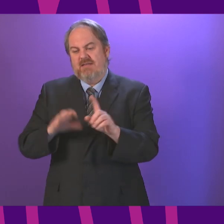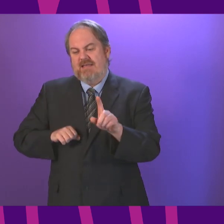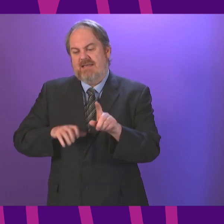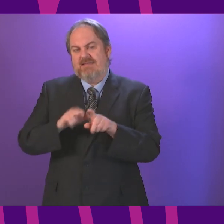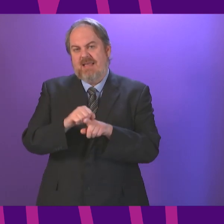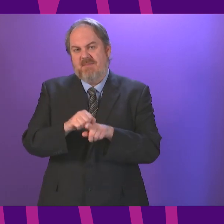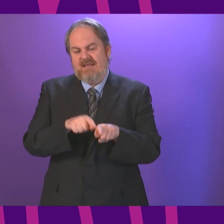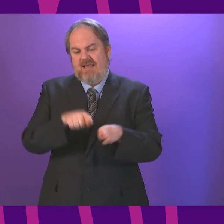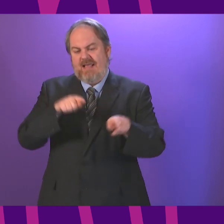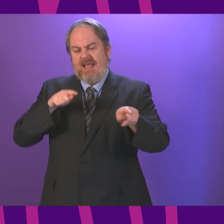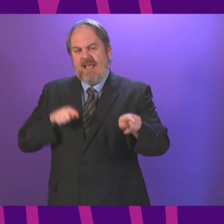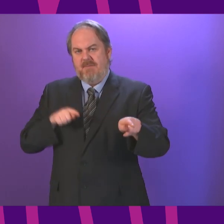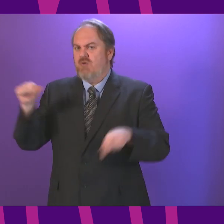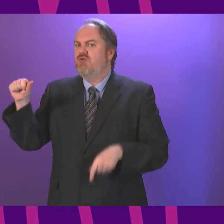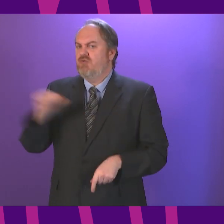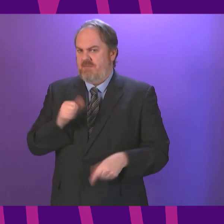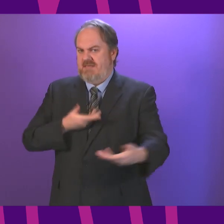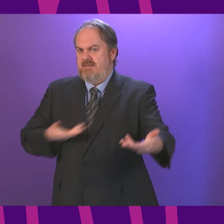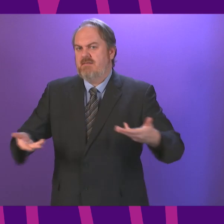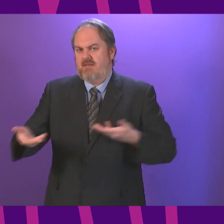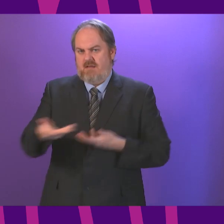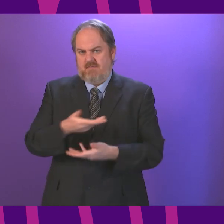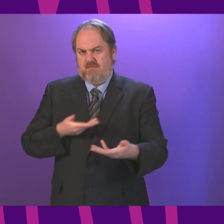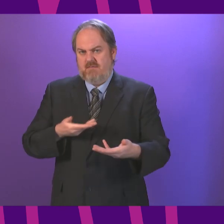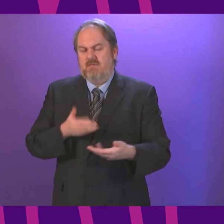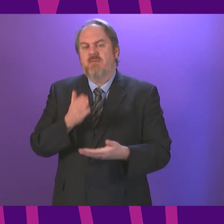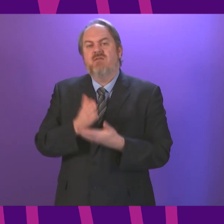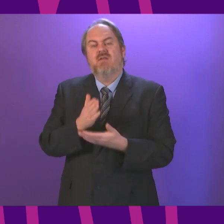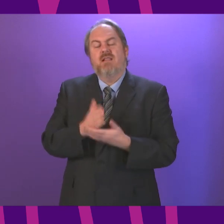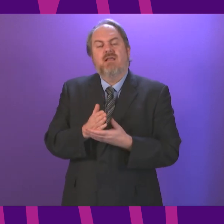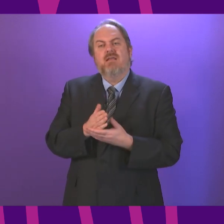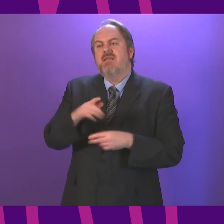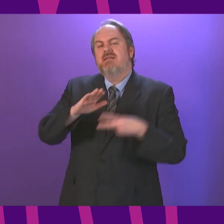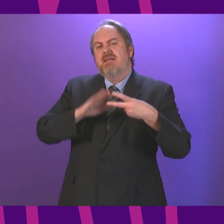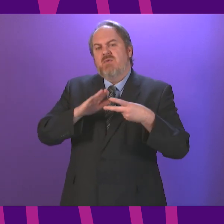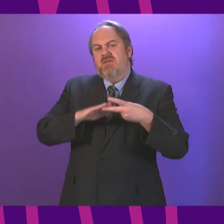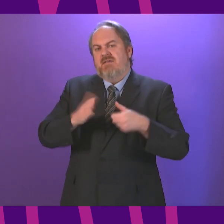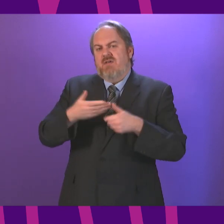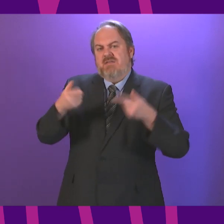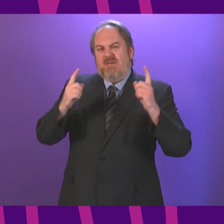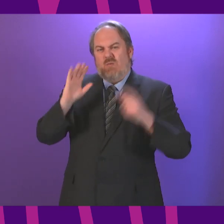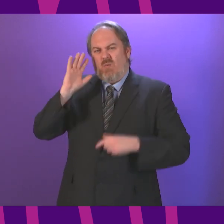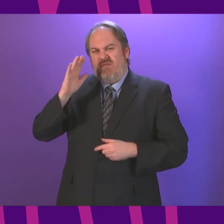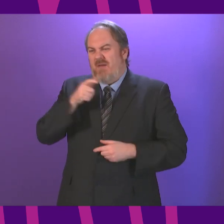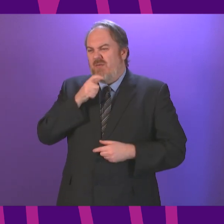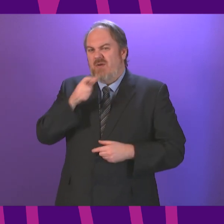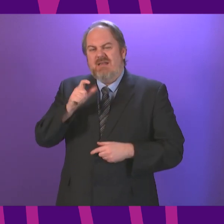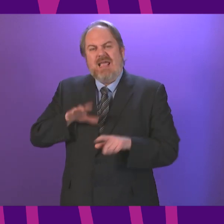Before we get into the detail of that, the Deputy First Minister said at today’s Education and Skills Committee meeting that he was nervous about the use of the phrase “catch up” when